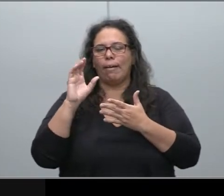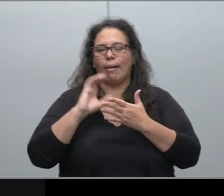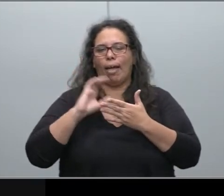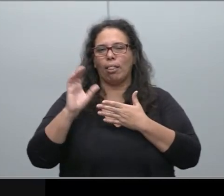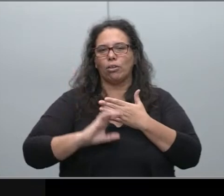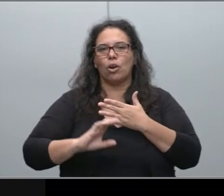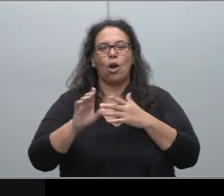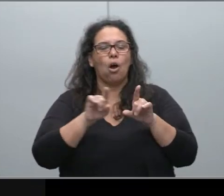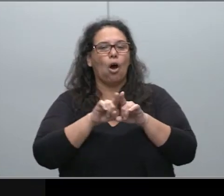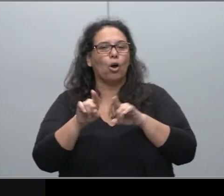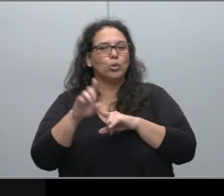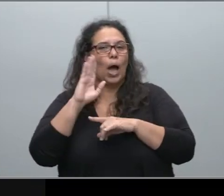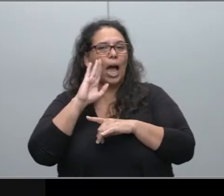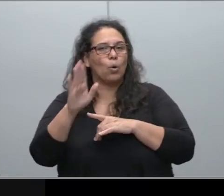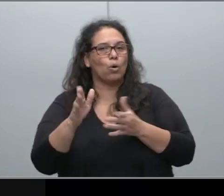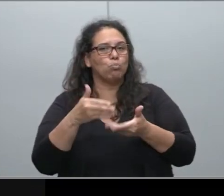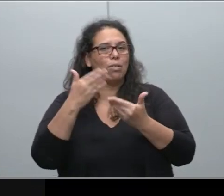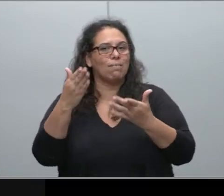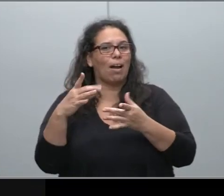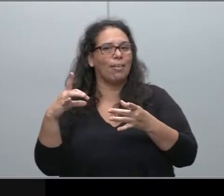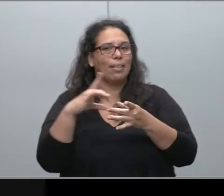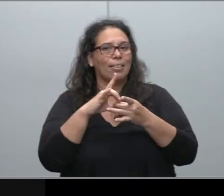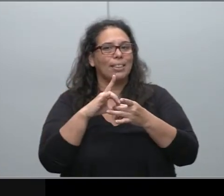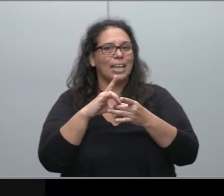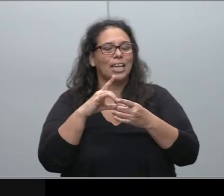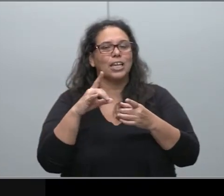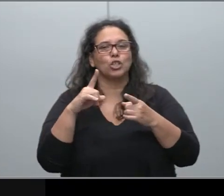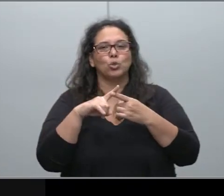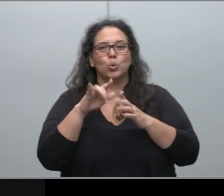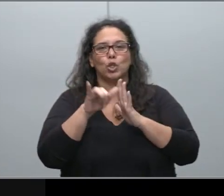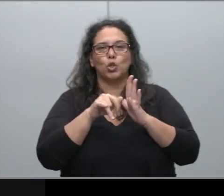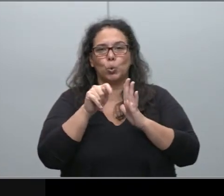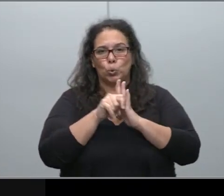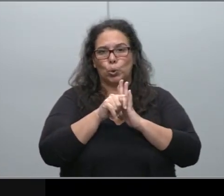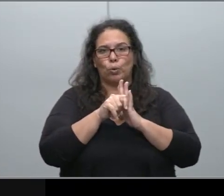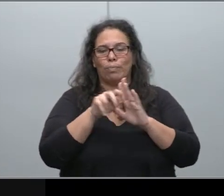No, I think it's time to move to the next one. All right.